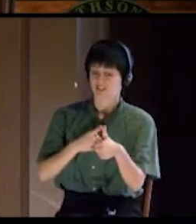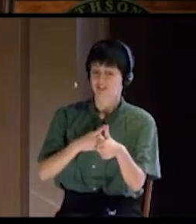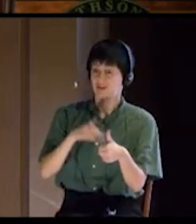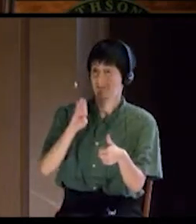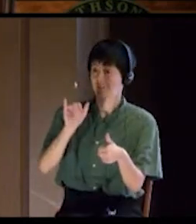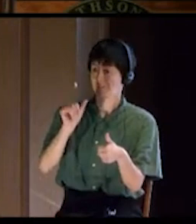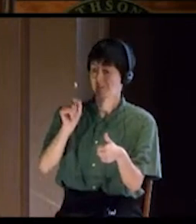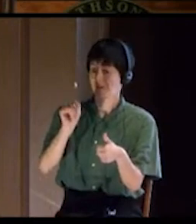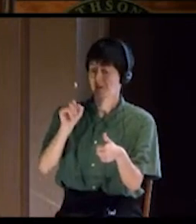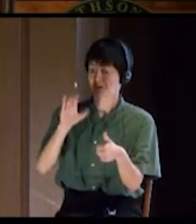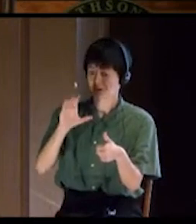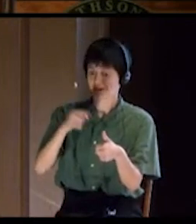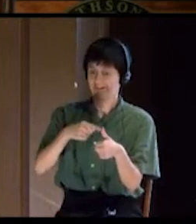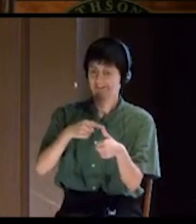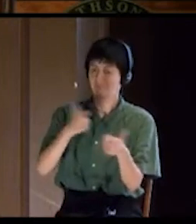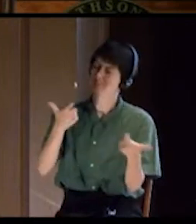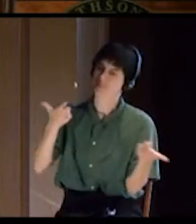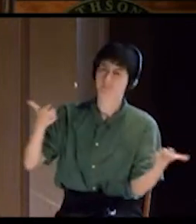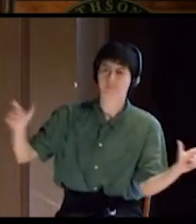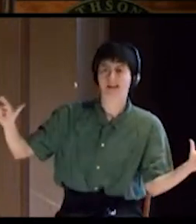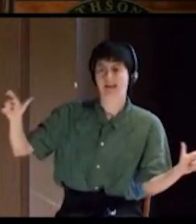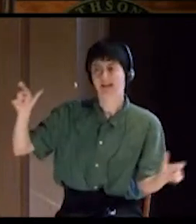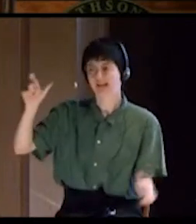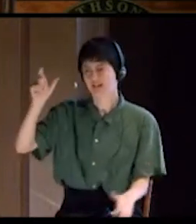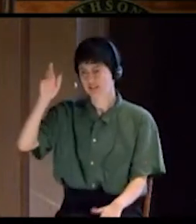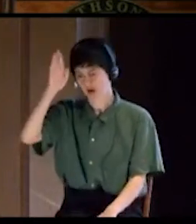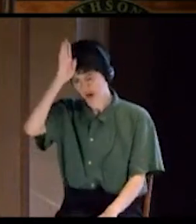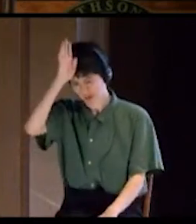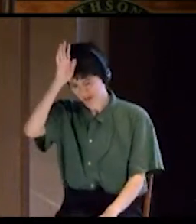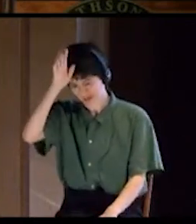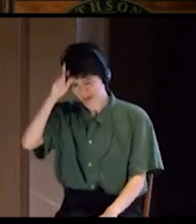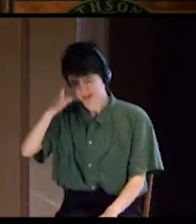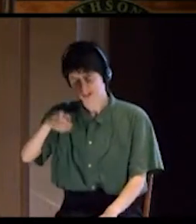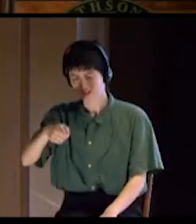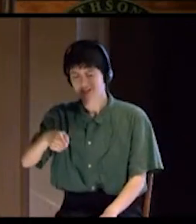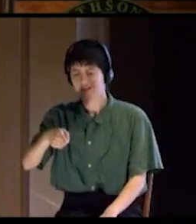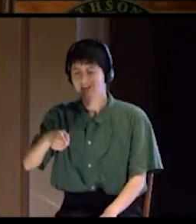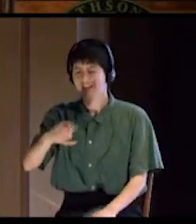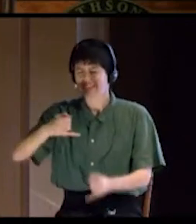It's the last shark in a series of mega-tooth sharks called megalodon.